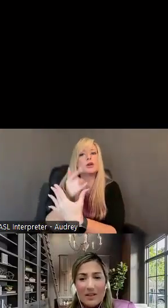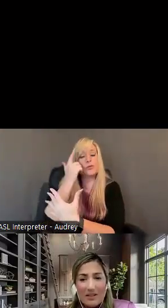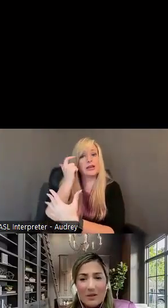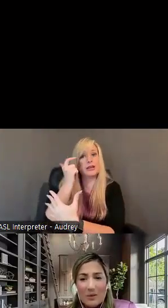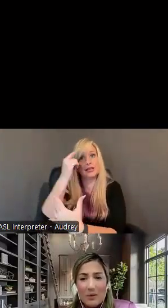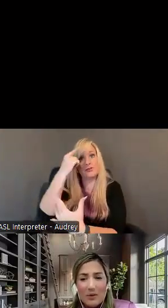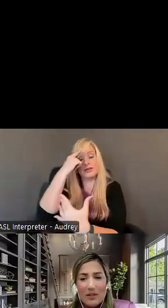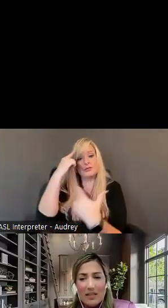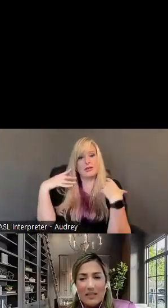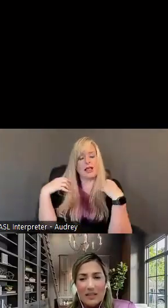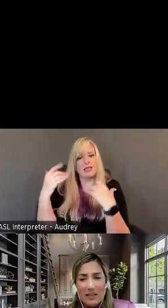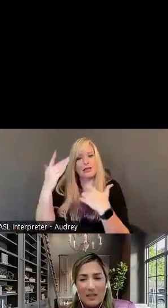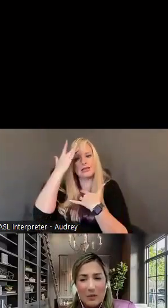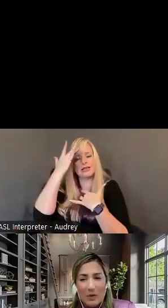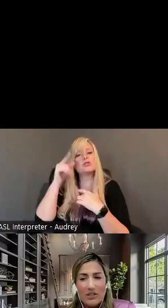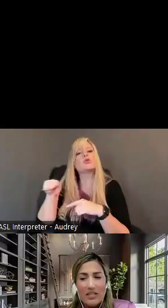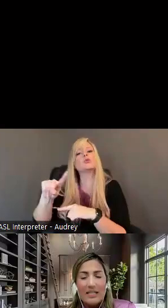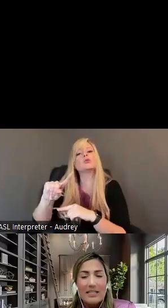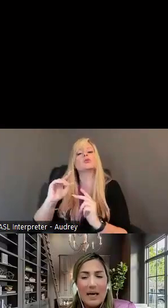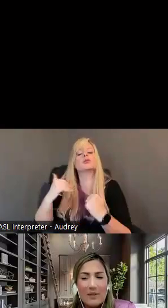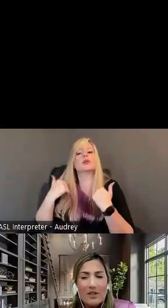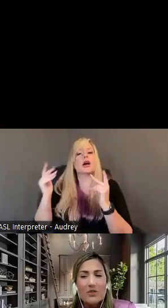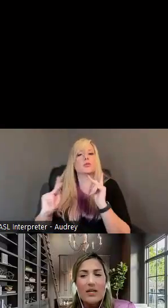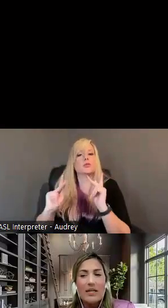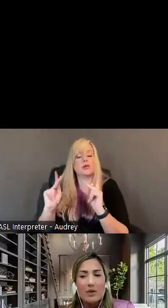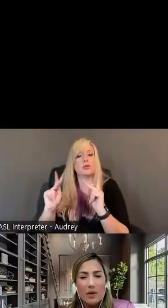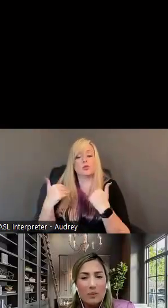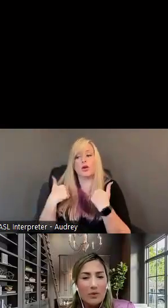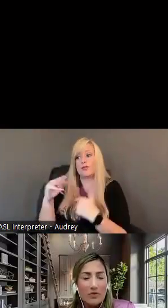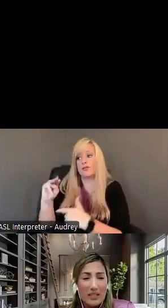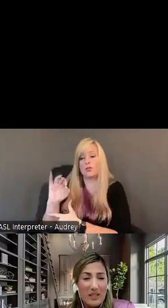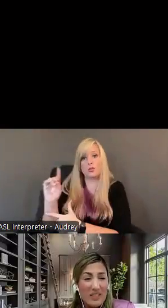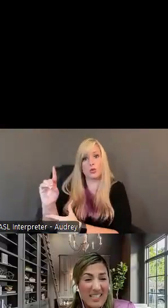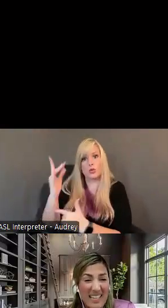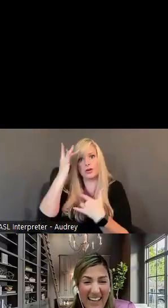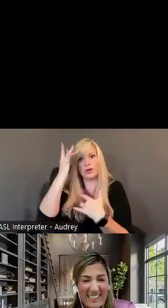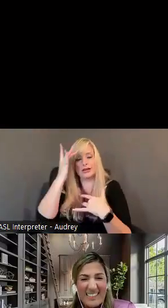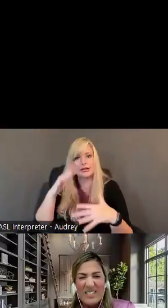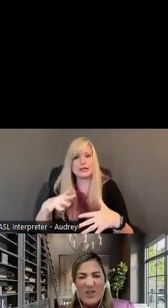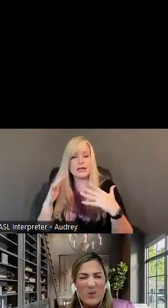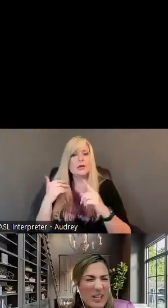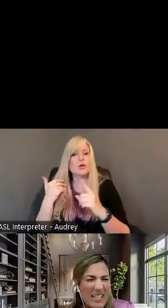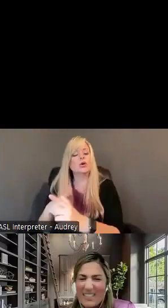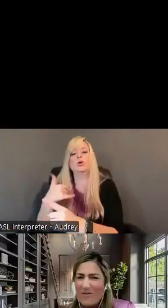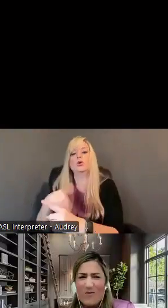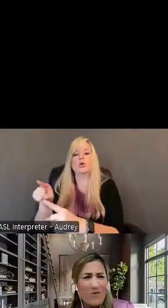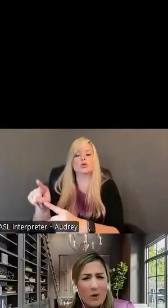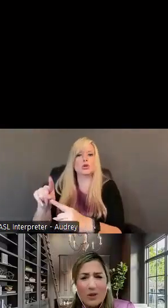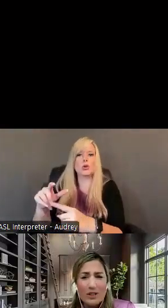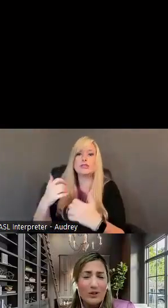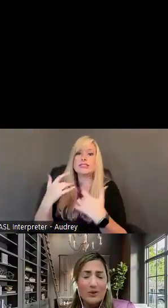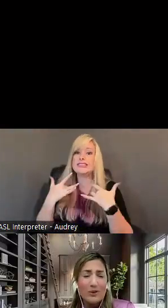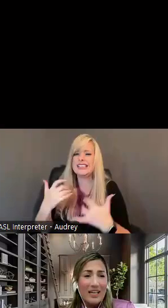adults with mood and anxiety disorders demonstrate incredible feats of tenacity, grit, and fortitude.